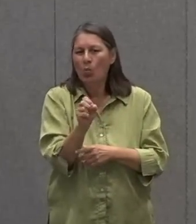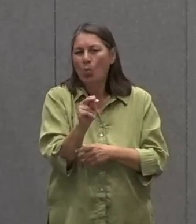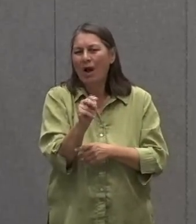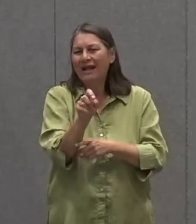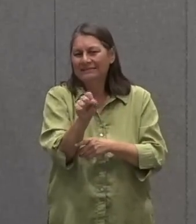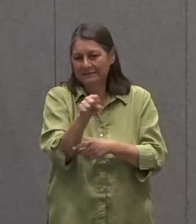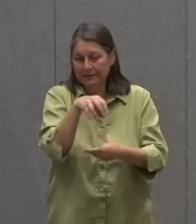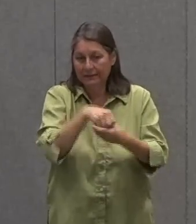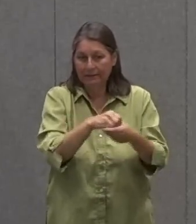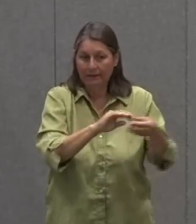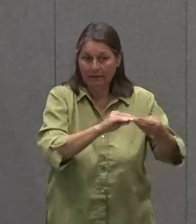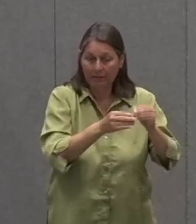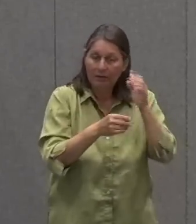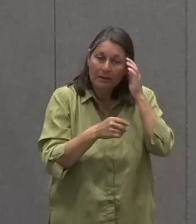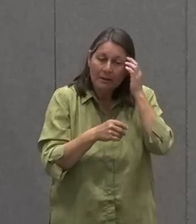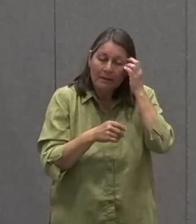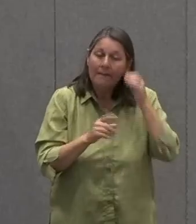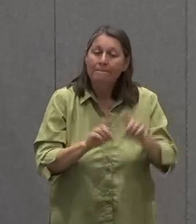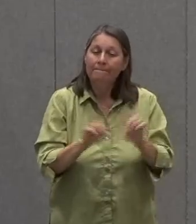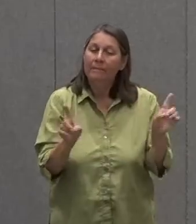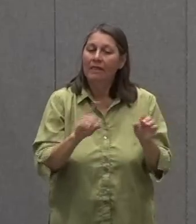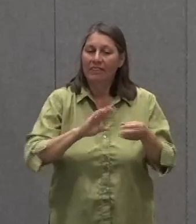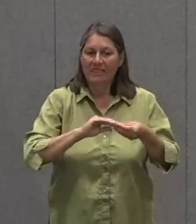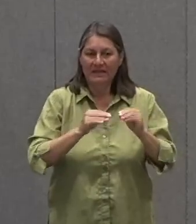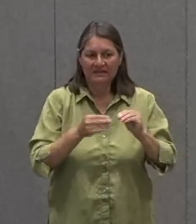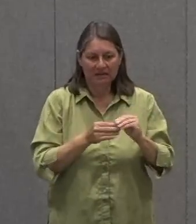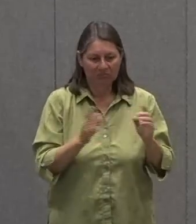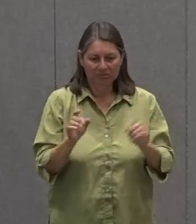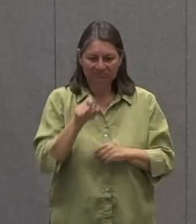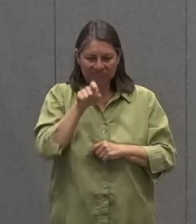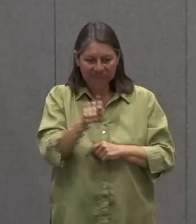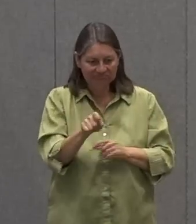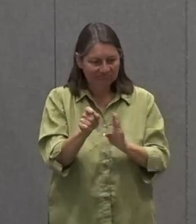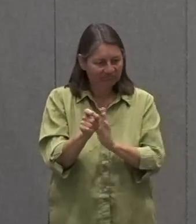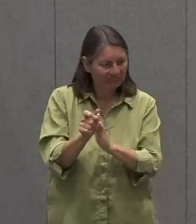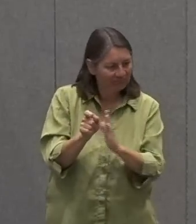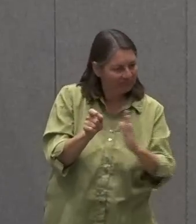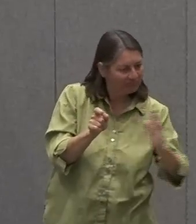that goes into the thousandths, wow, that's a big number,